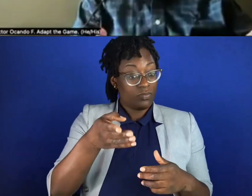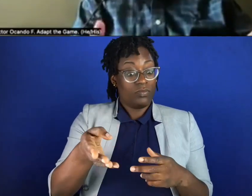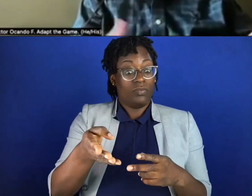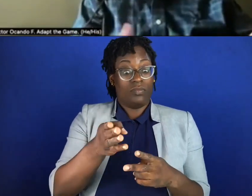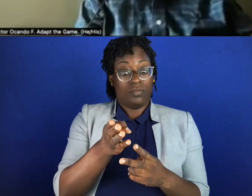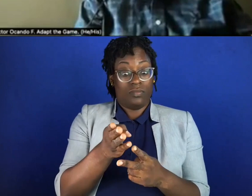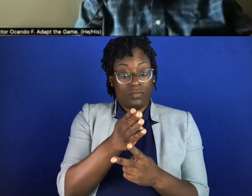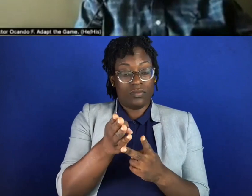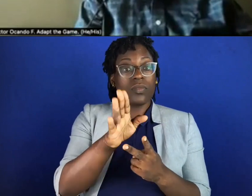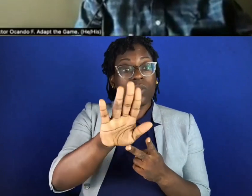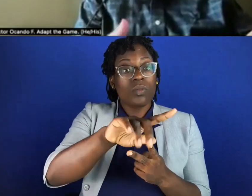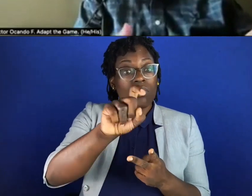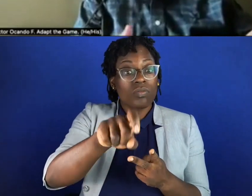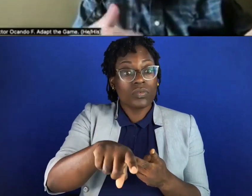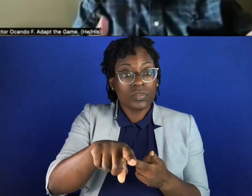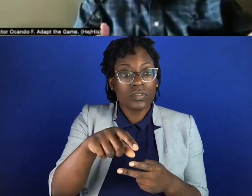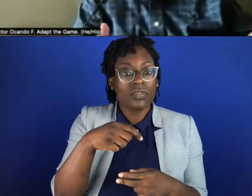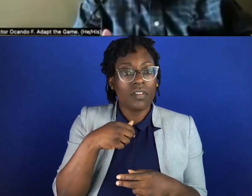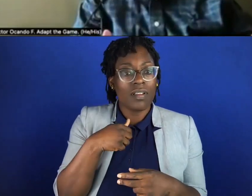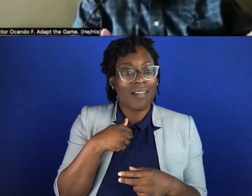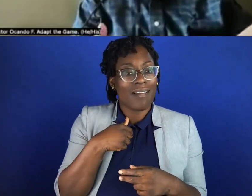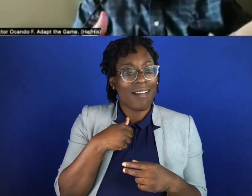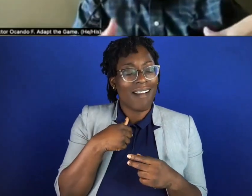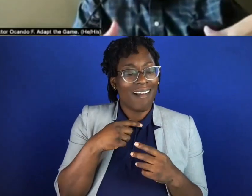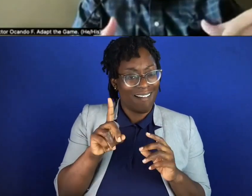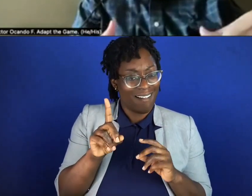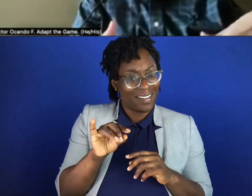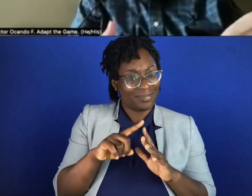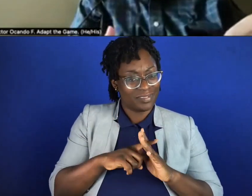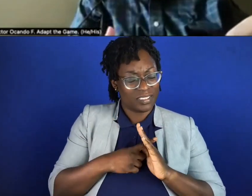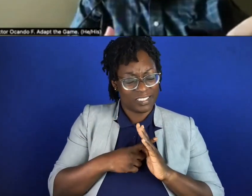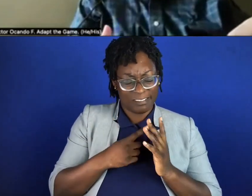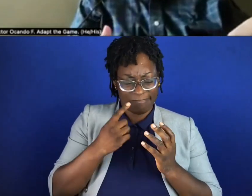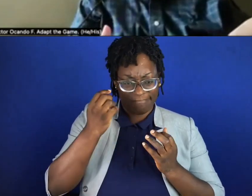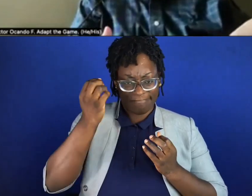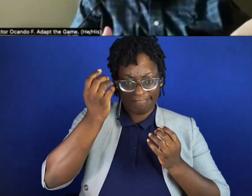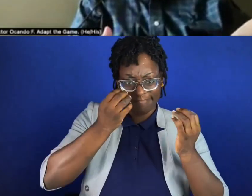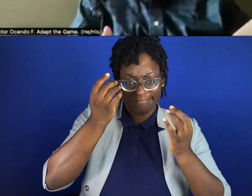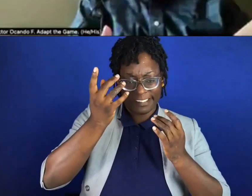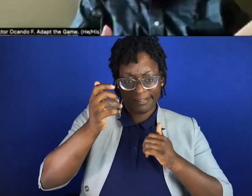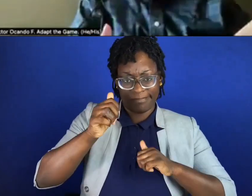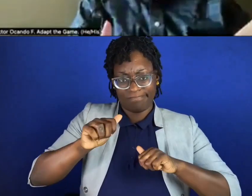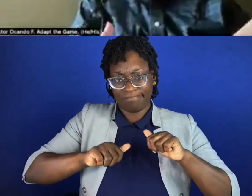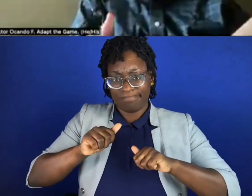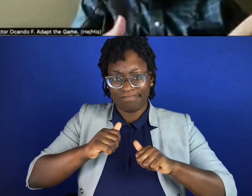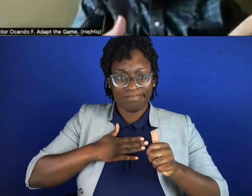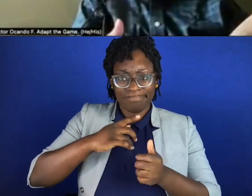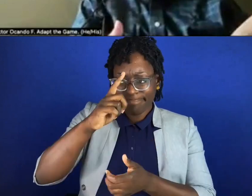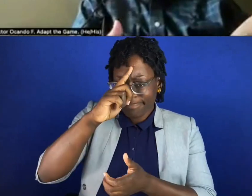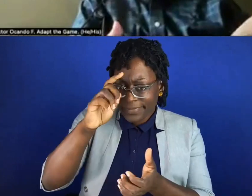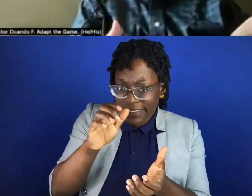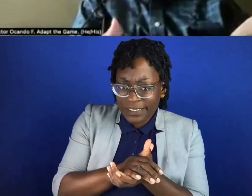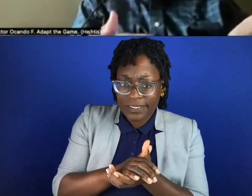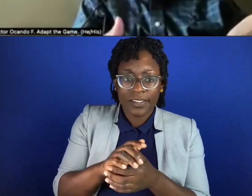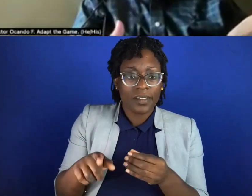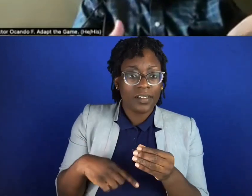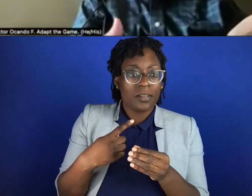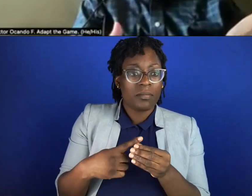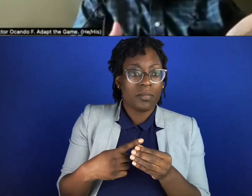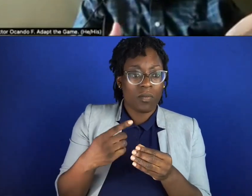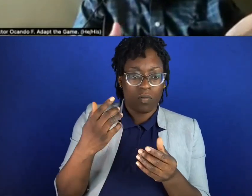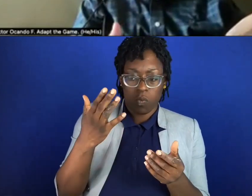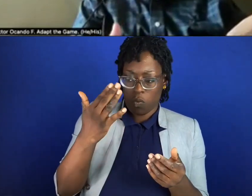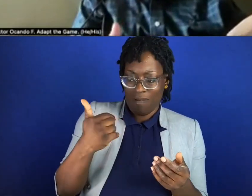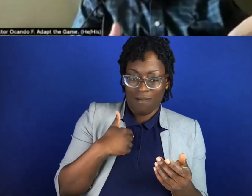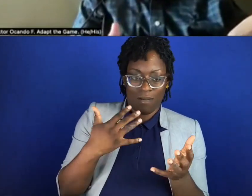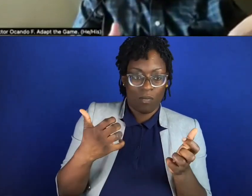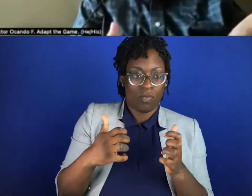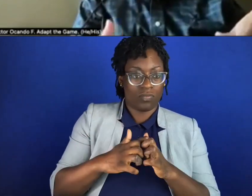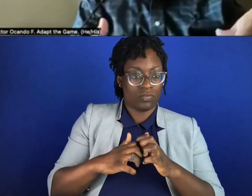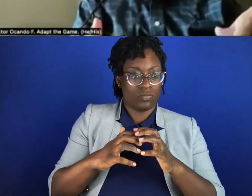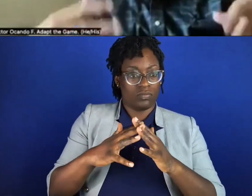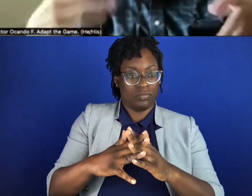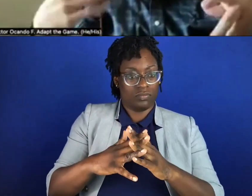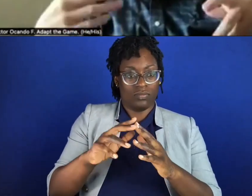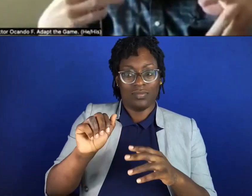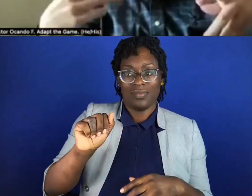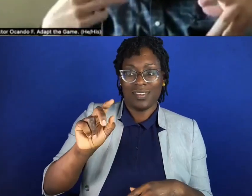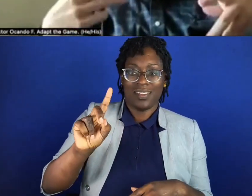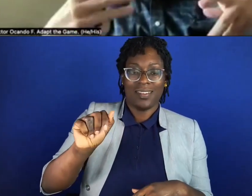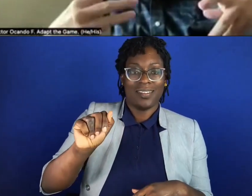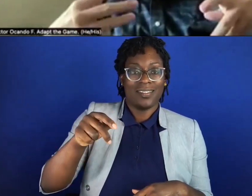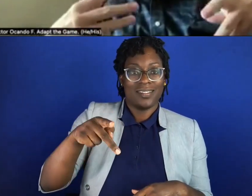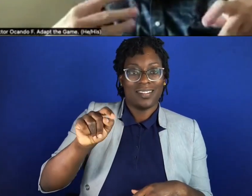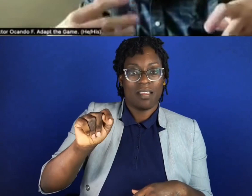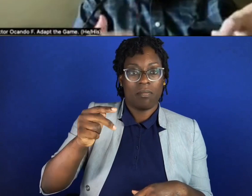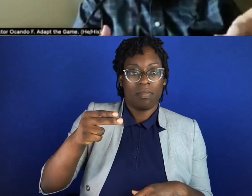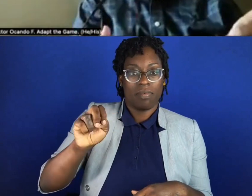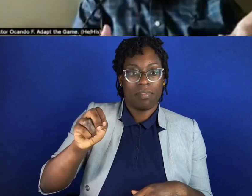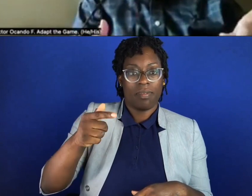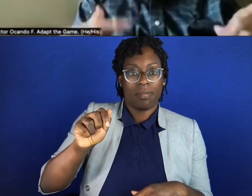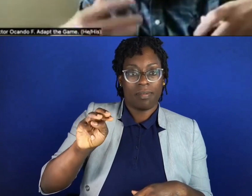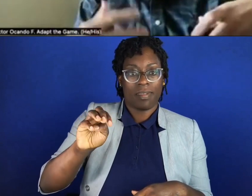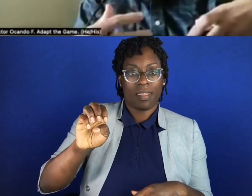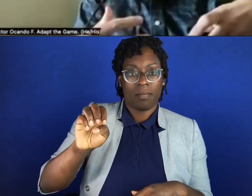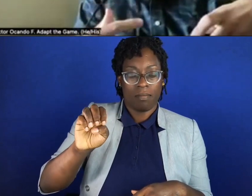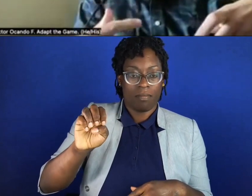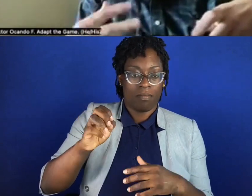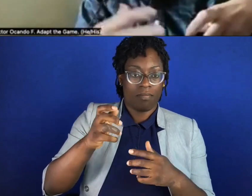I started questioning my own beliefs about why I wanted to start Adapt the game.